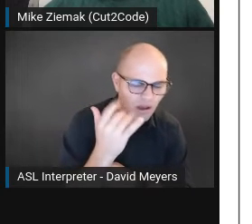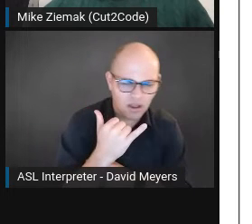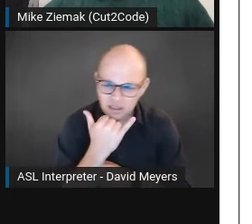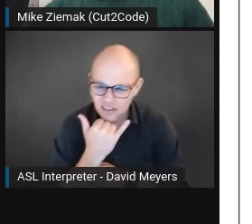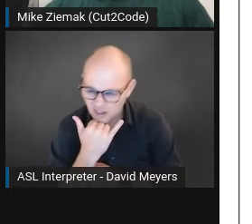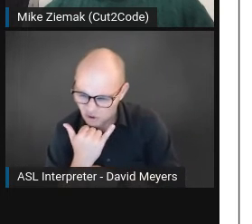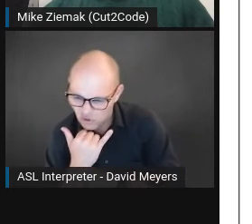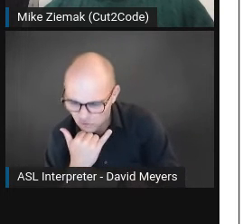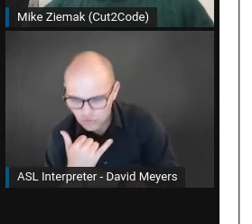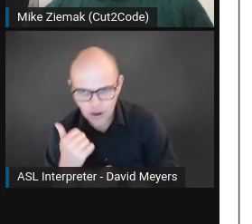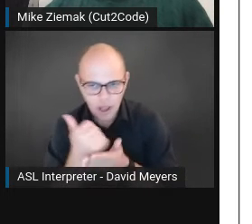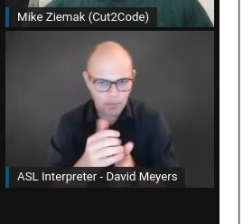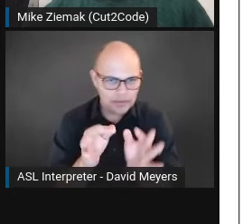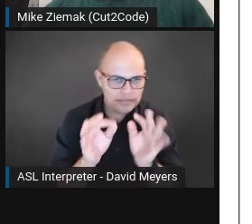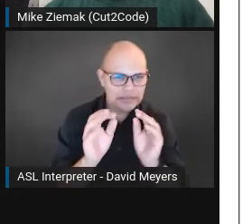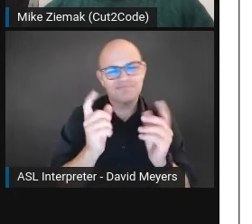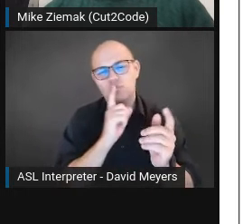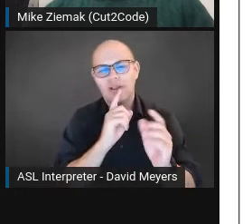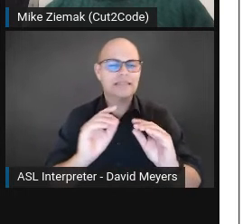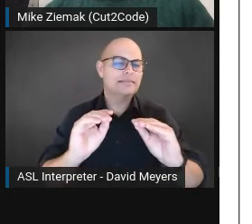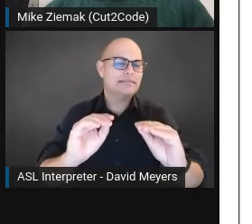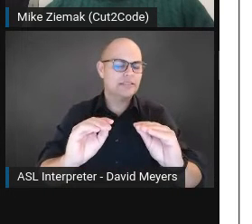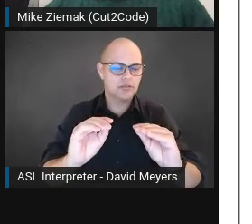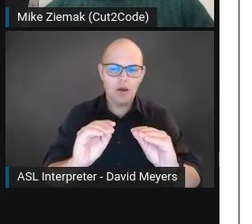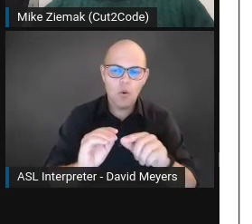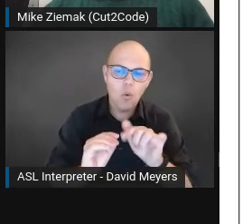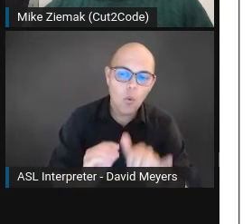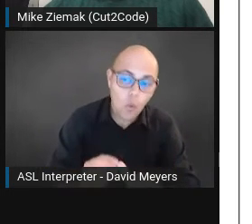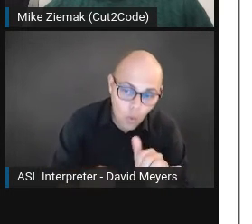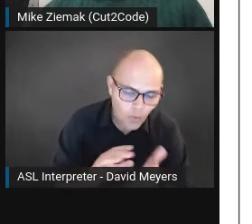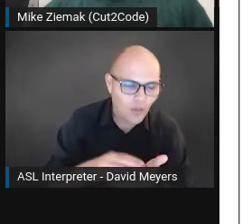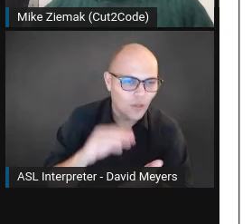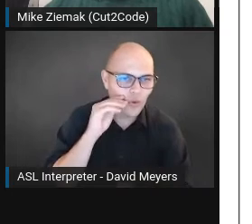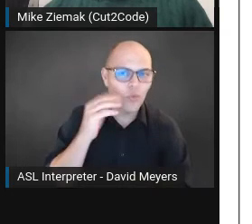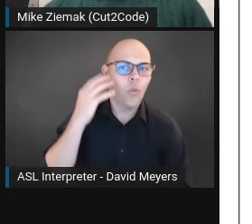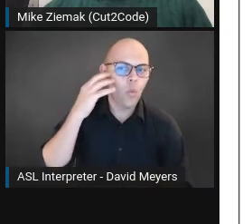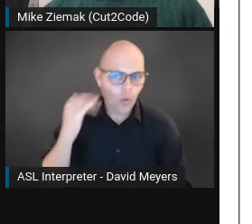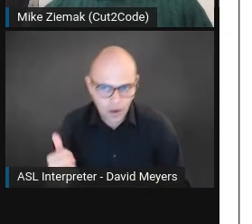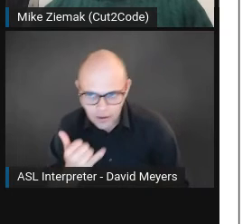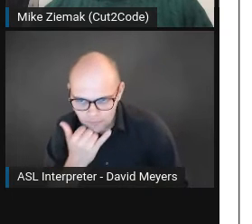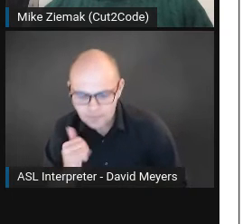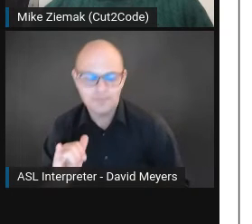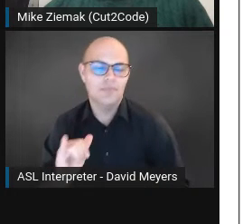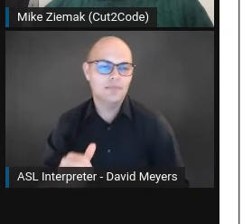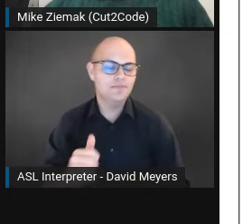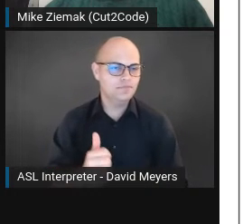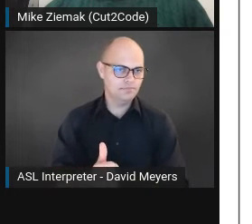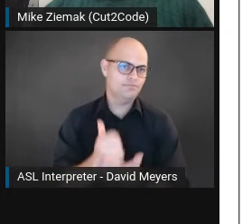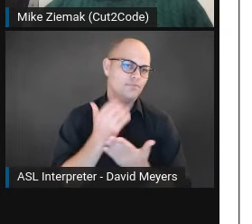It's also nice to have in terms of educating yourself and staying other informed.